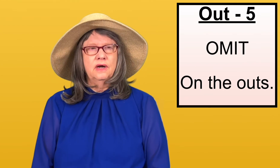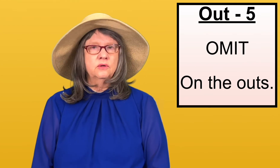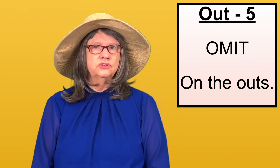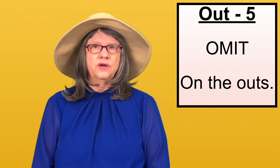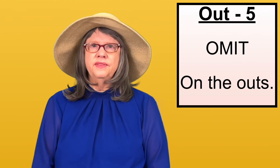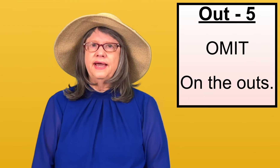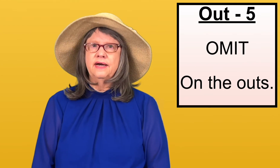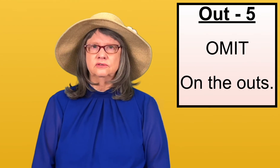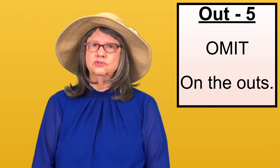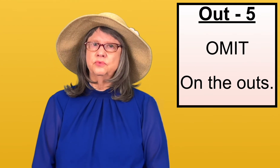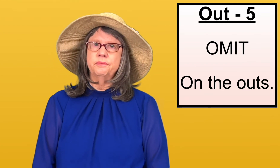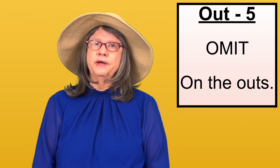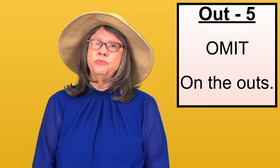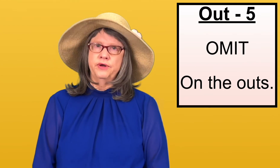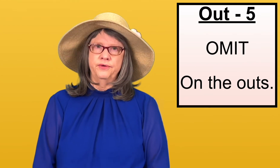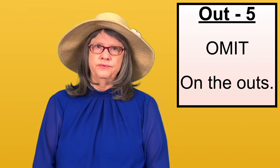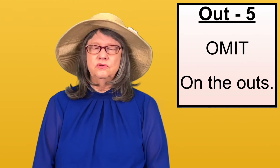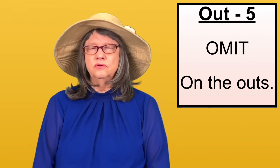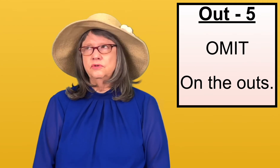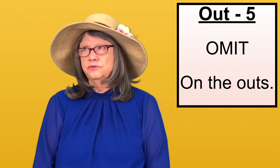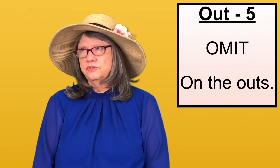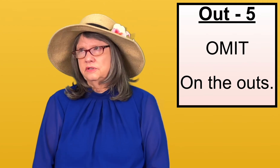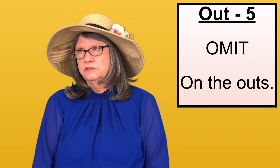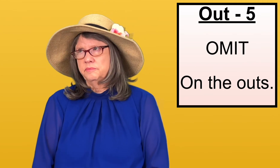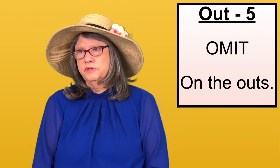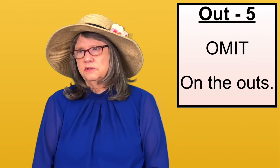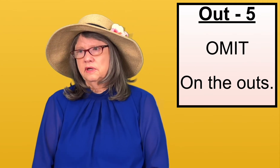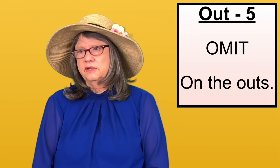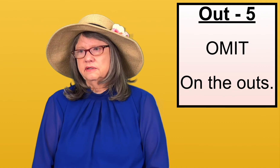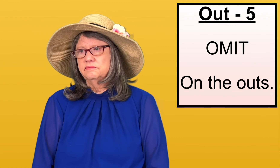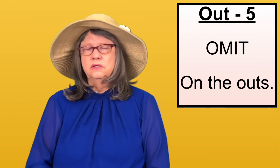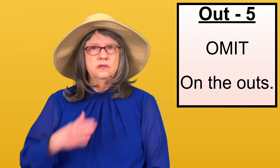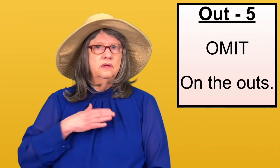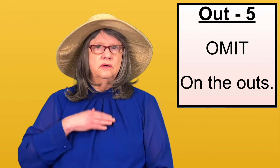I was on the outs with my brother. You could sign something like: